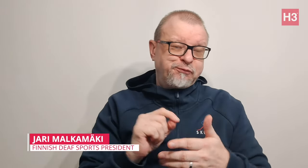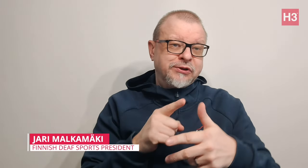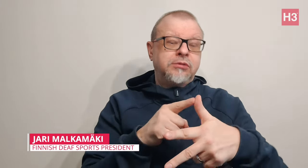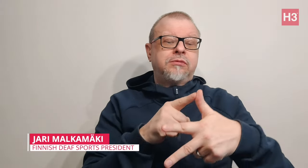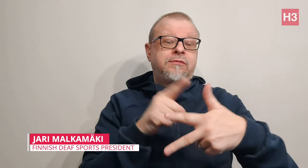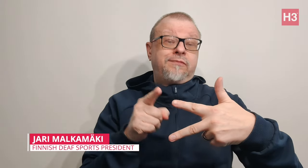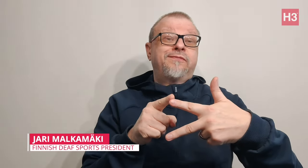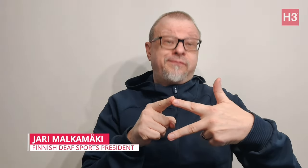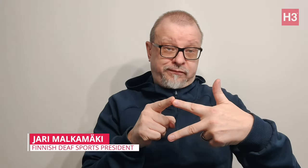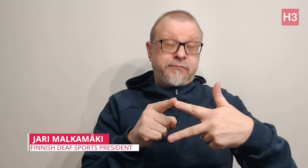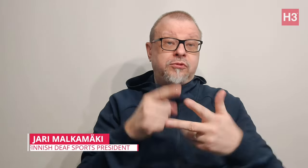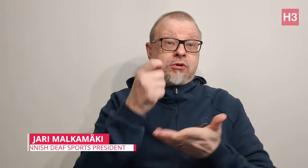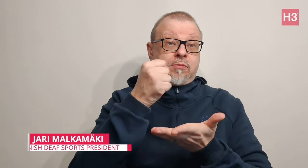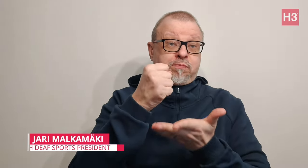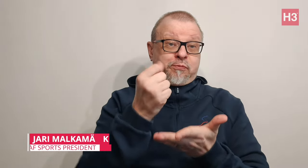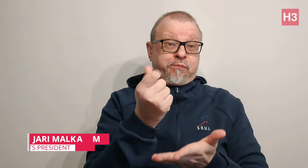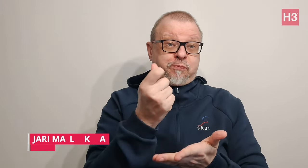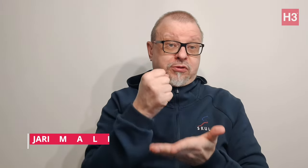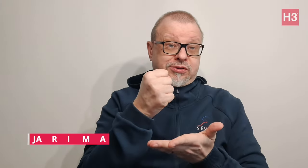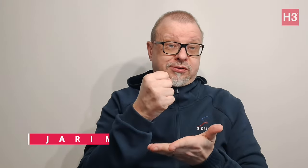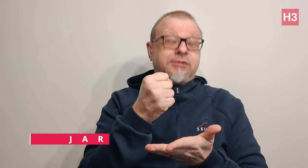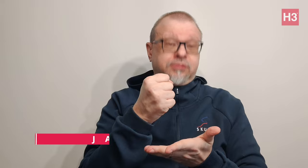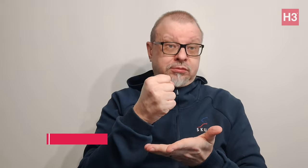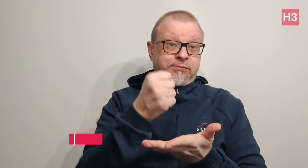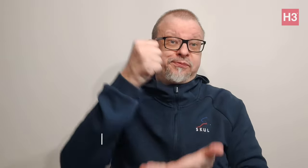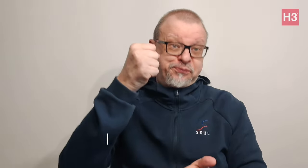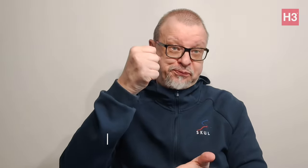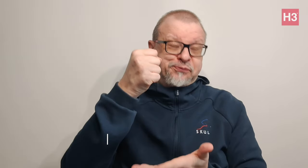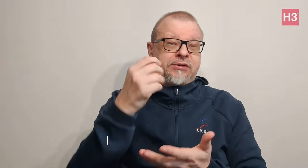Secondly, the prolonged wait increased our financial burden.